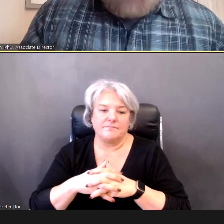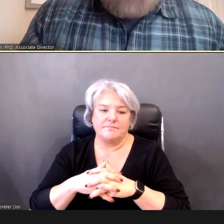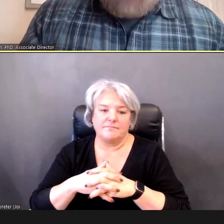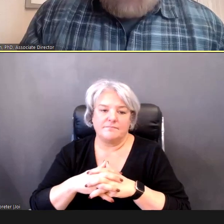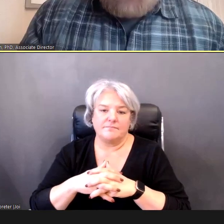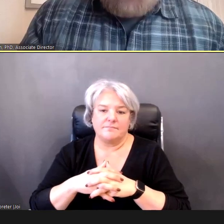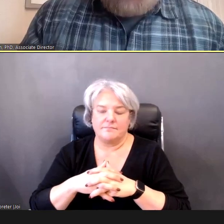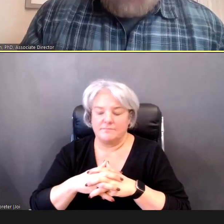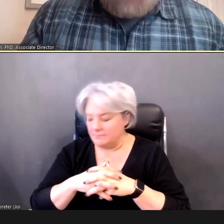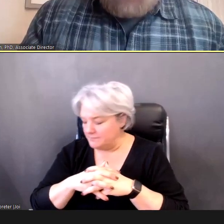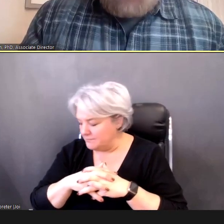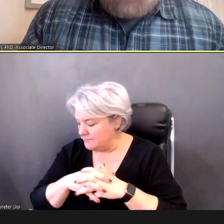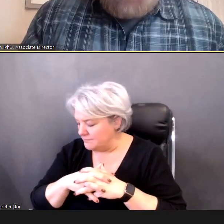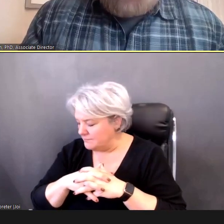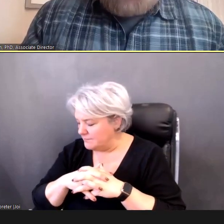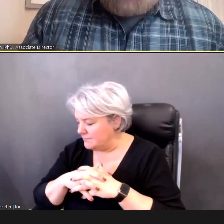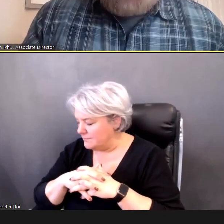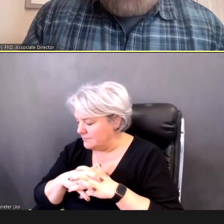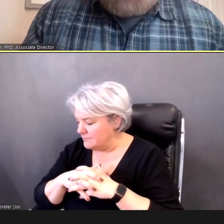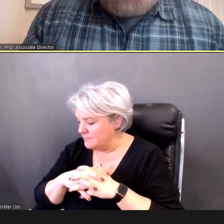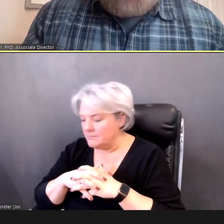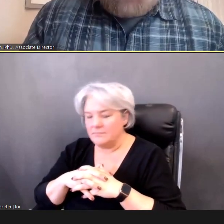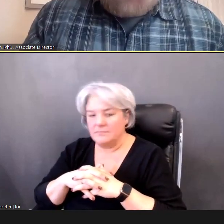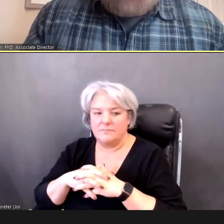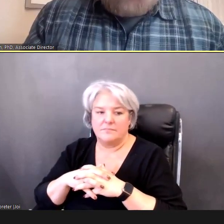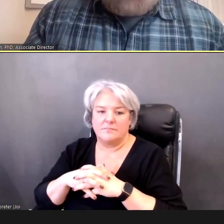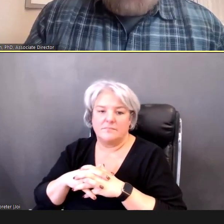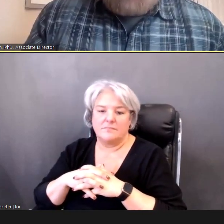are okay